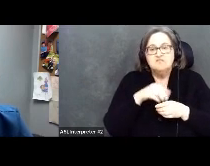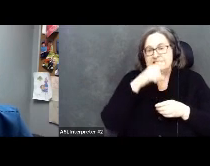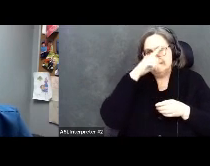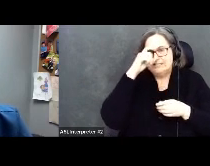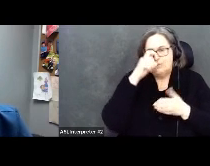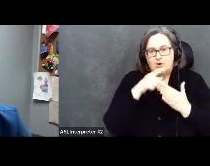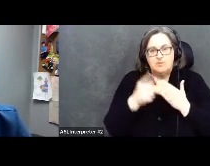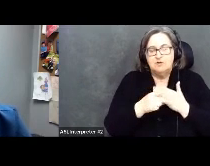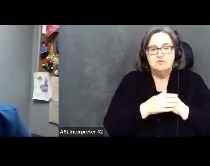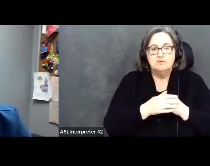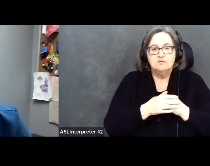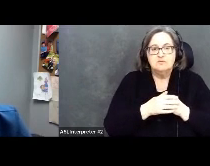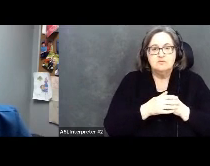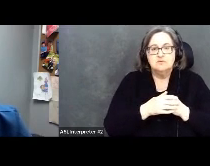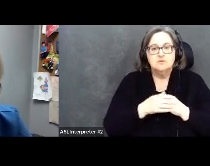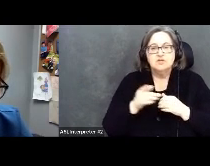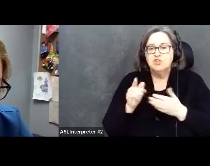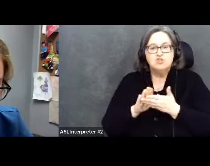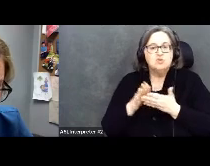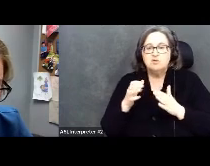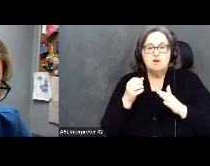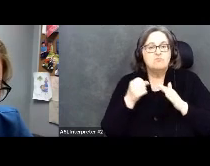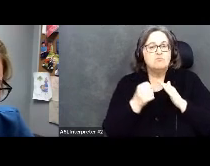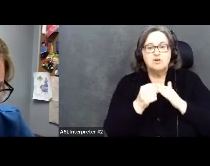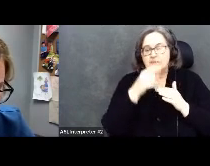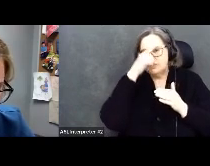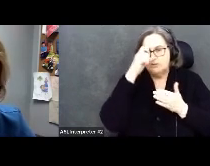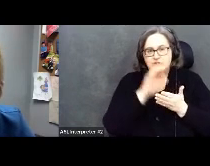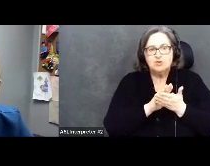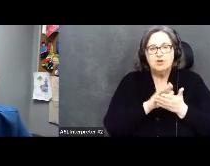going to push him into summer school. It was brought up but they told him no.